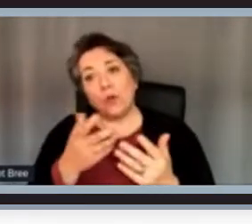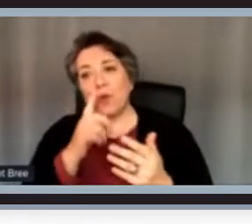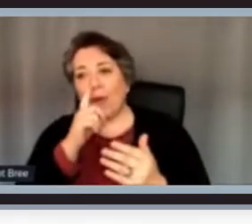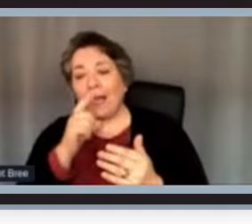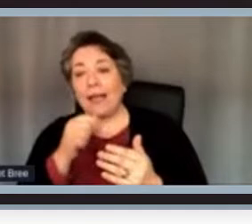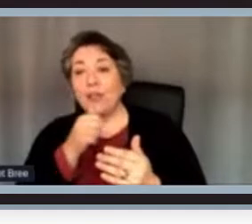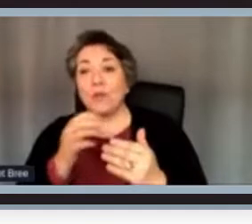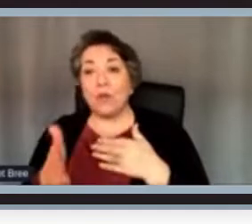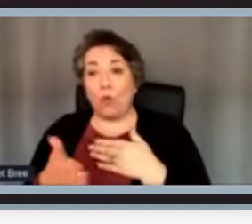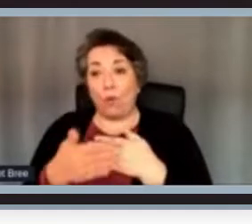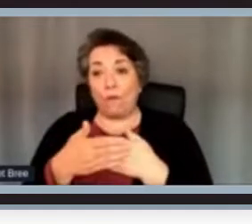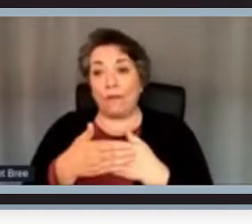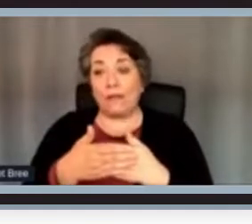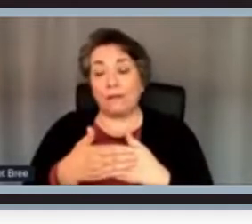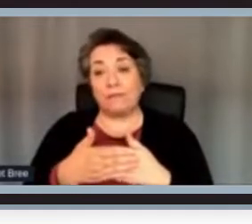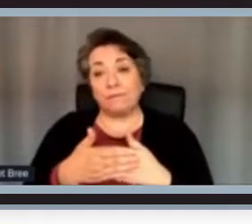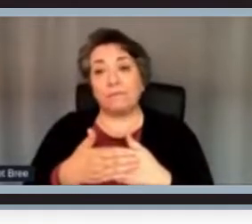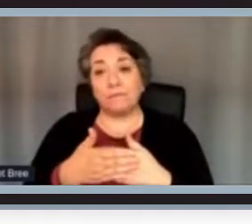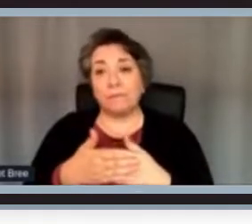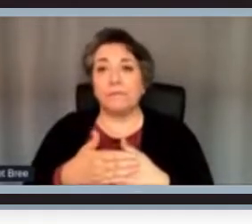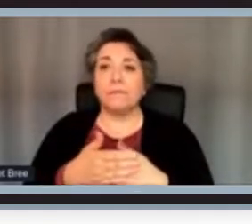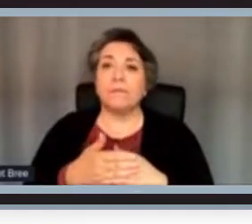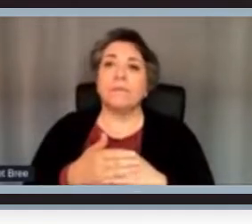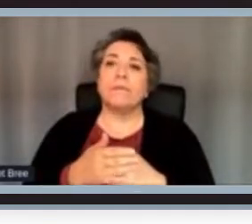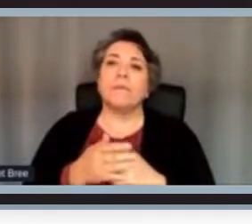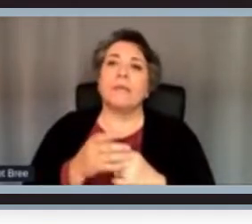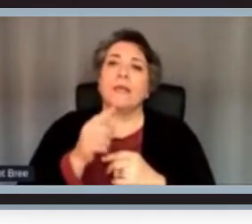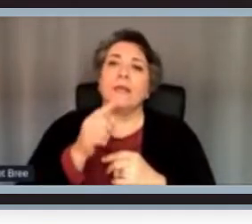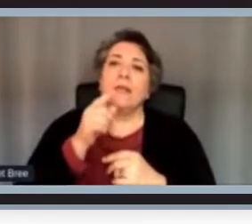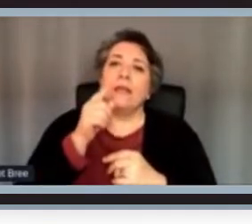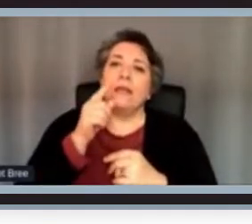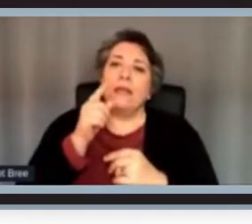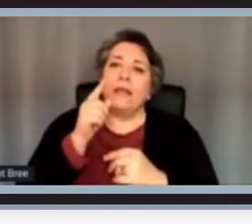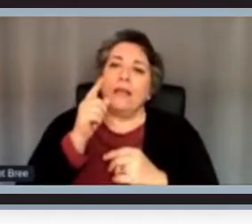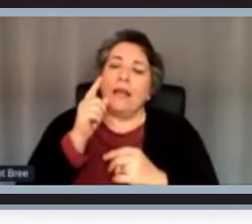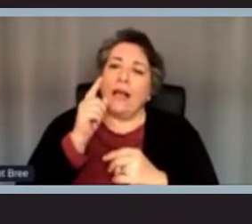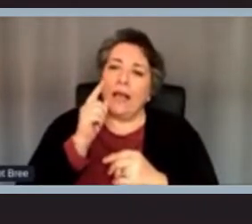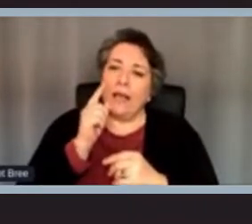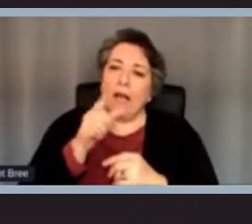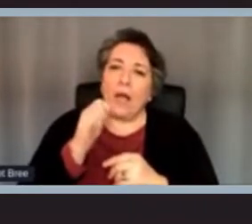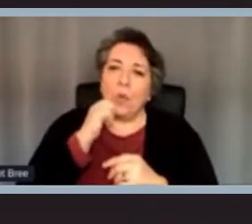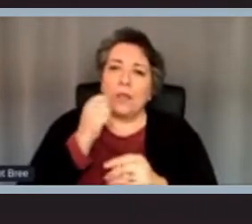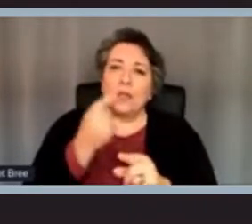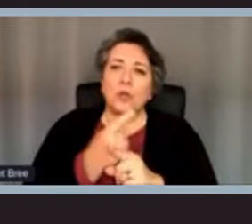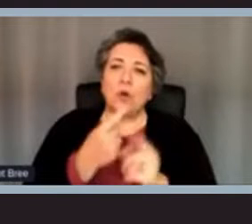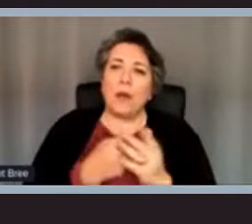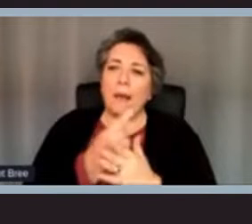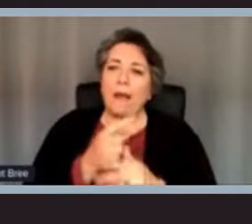By the way, I'll be mentioning this, Disability:IN in my quick fire round at the end.